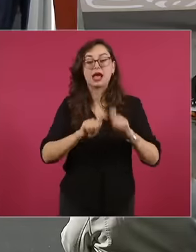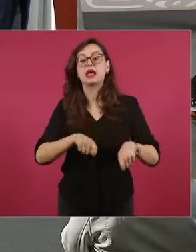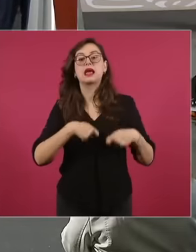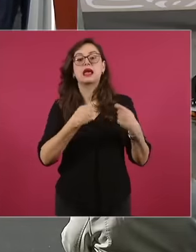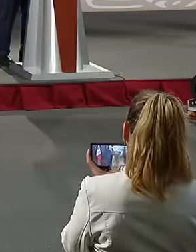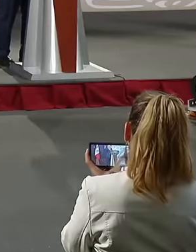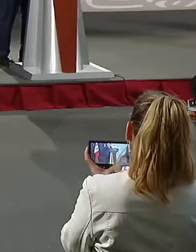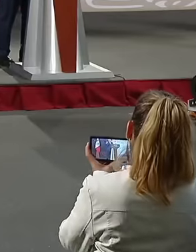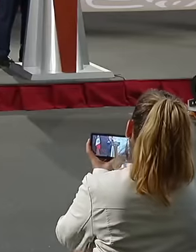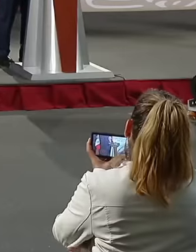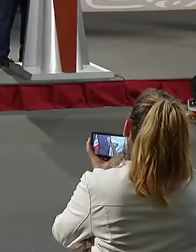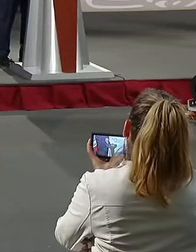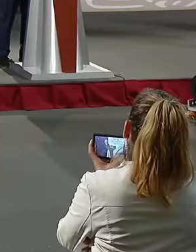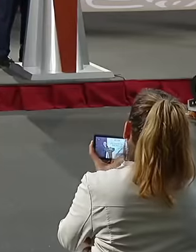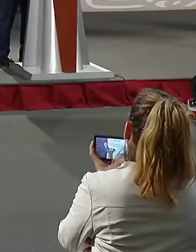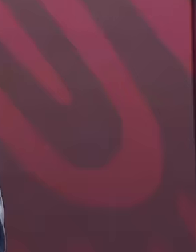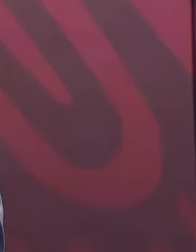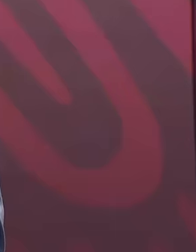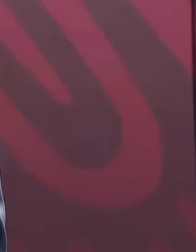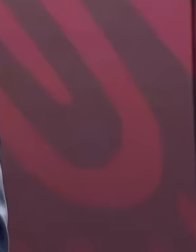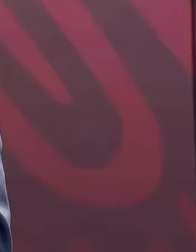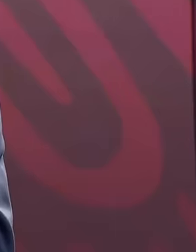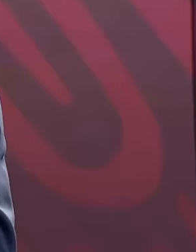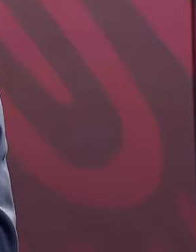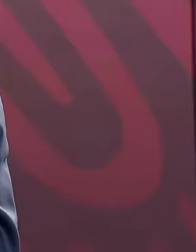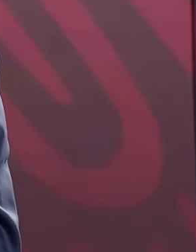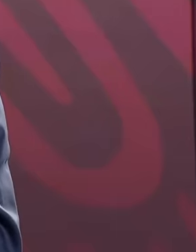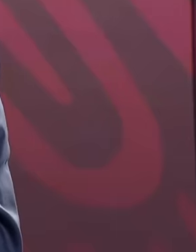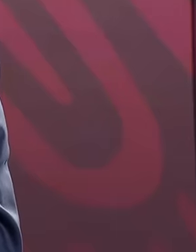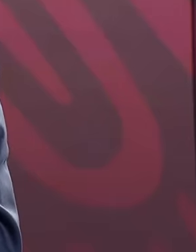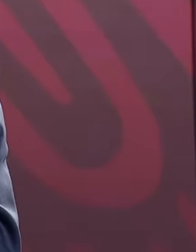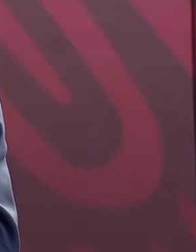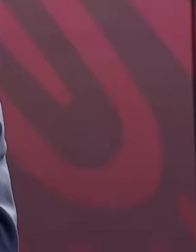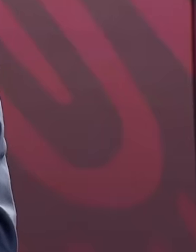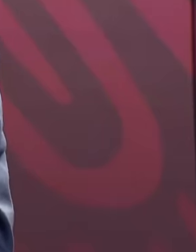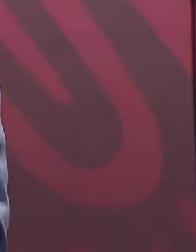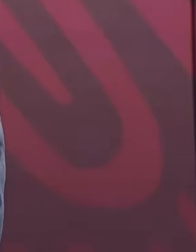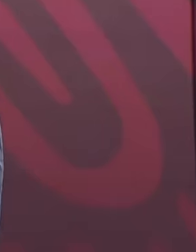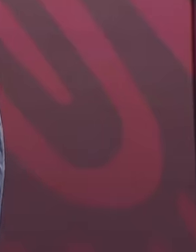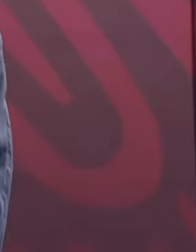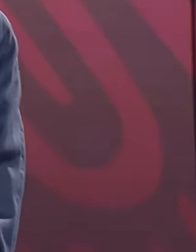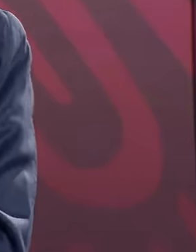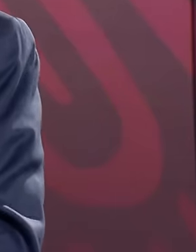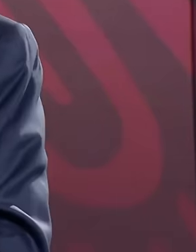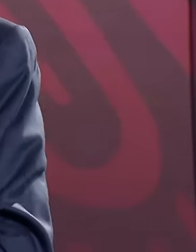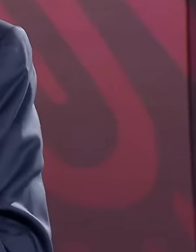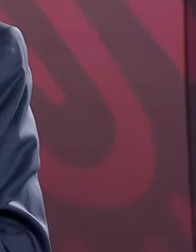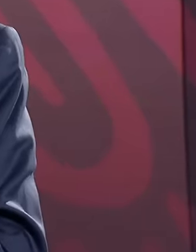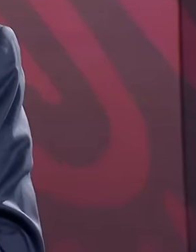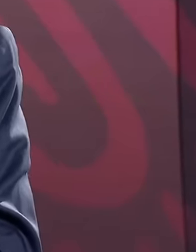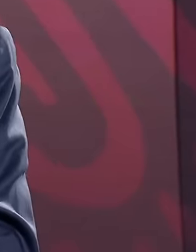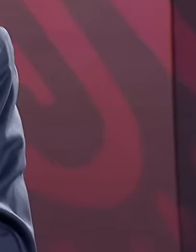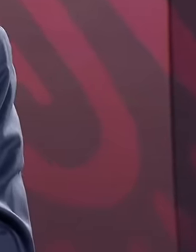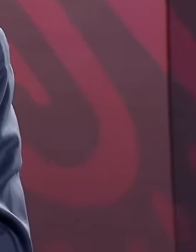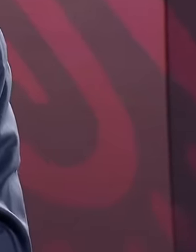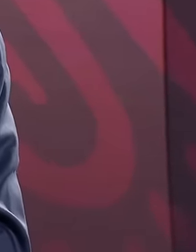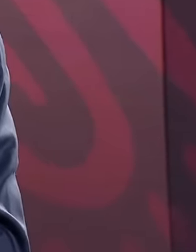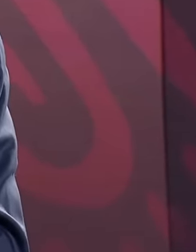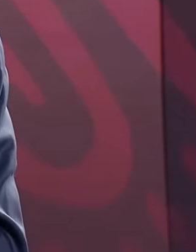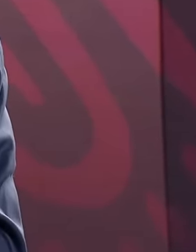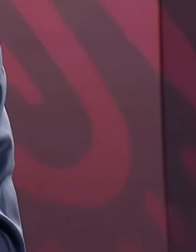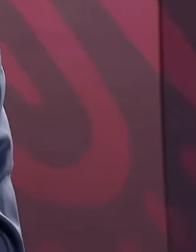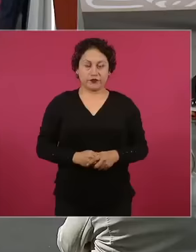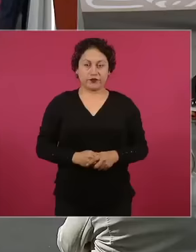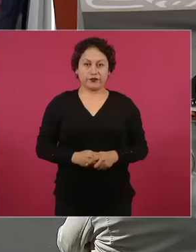García Luna was precisely the security secretary Valdés Guillermo Valdés